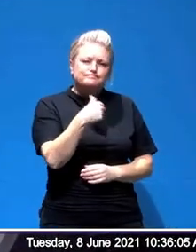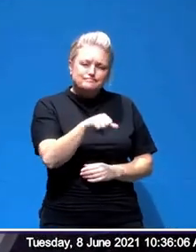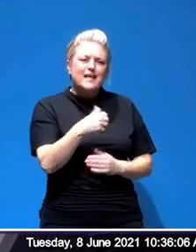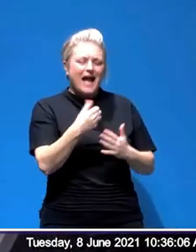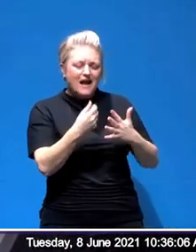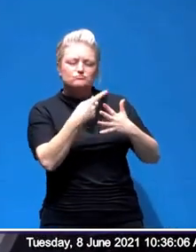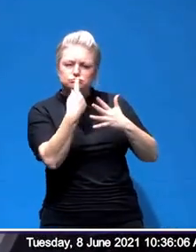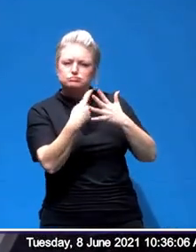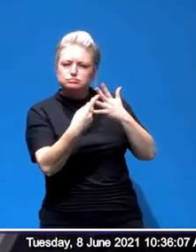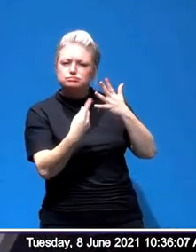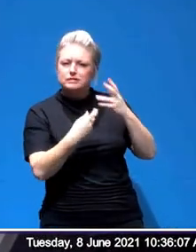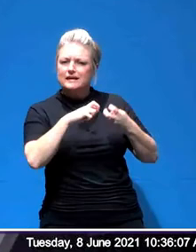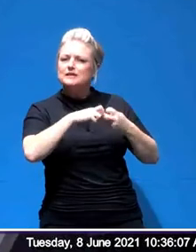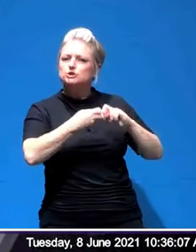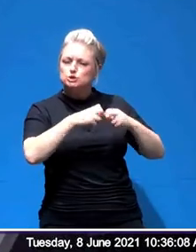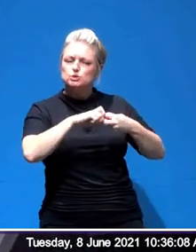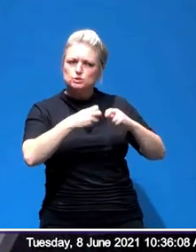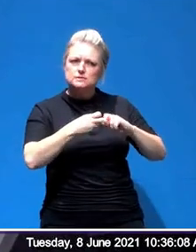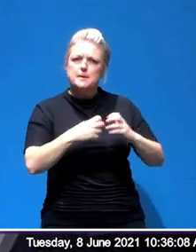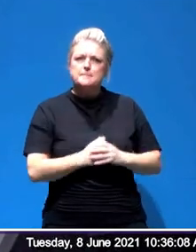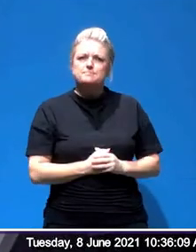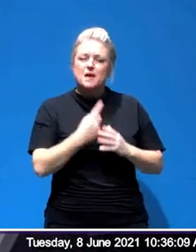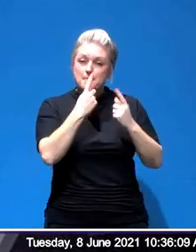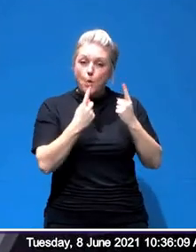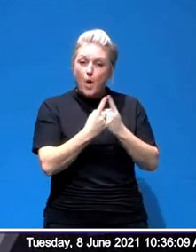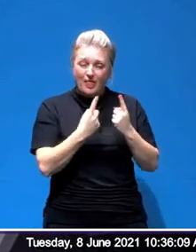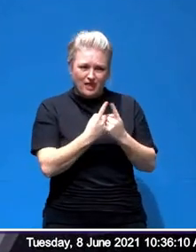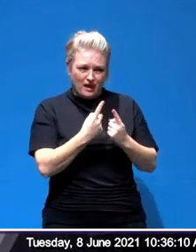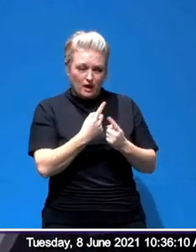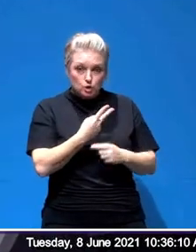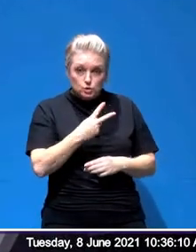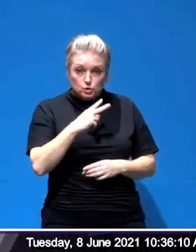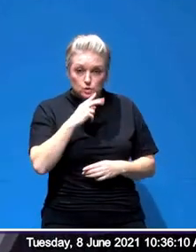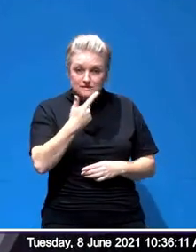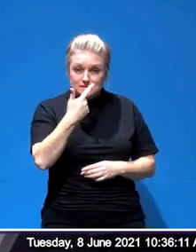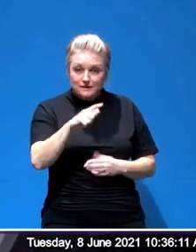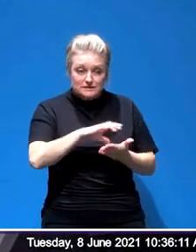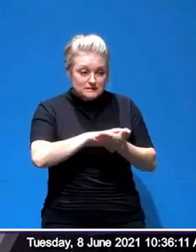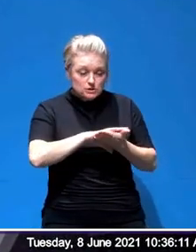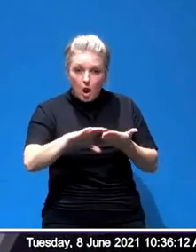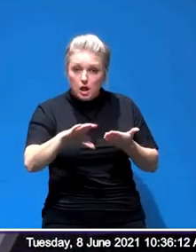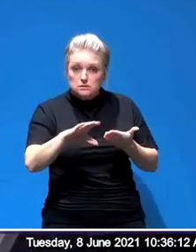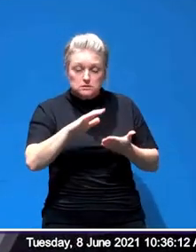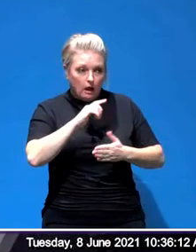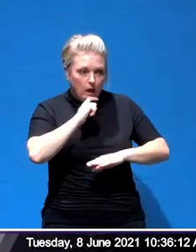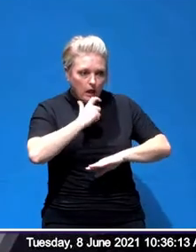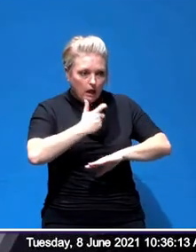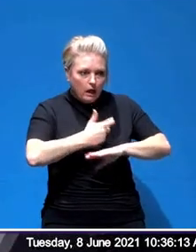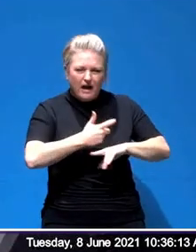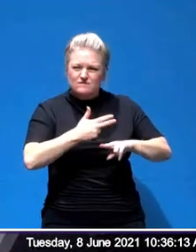But one of them is that to pay that exorbitant amount for a quilt, for a